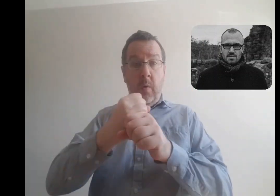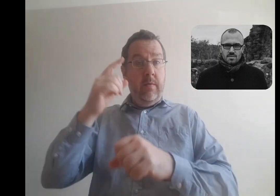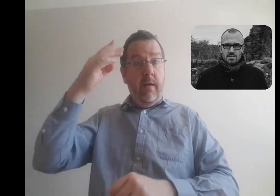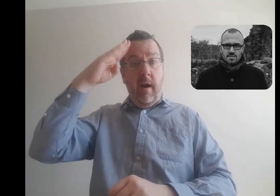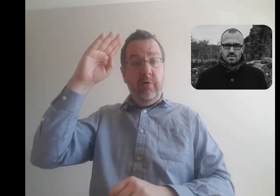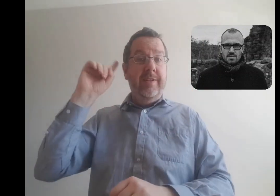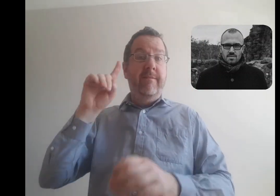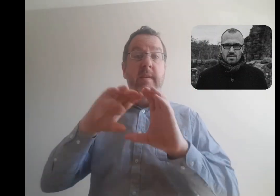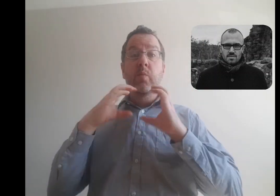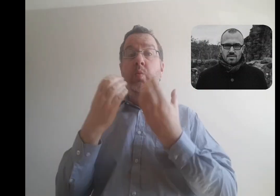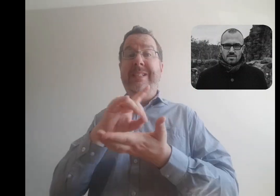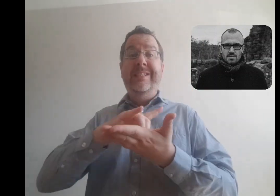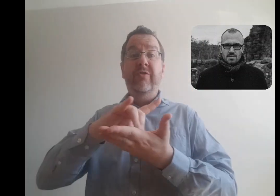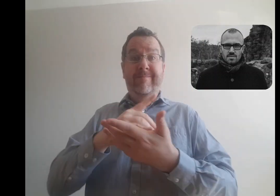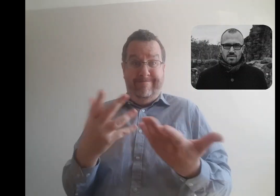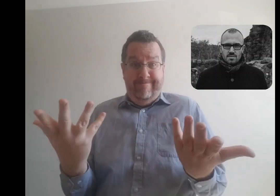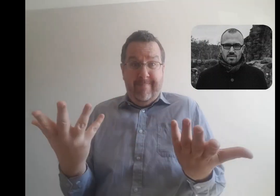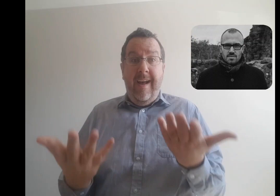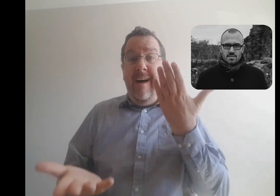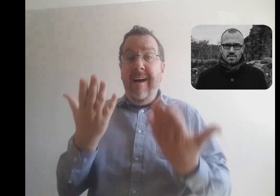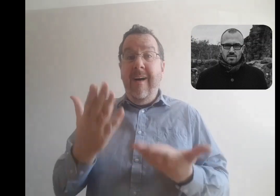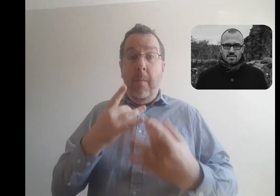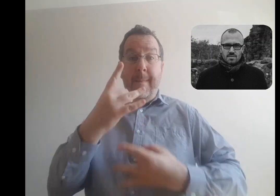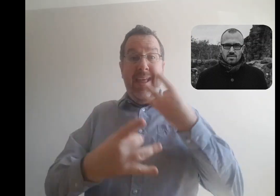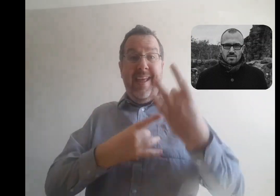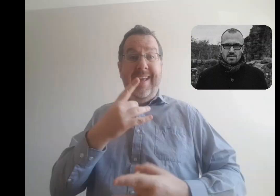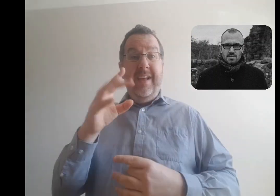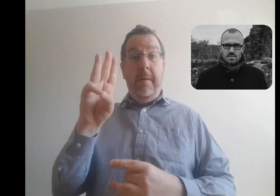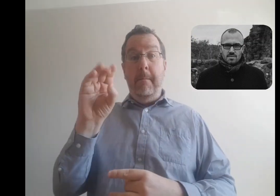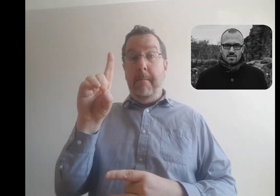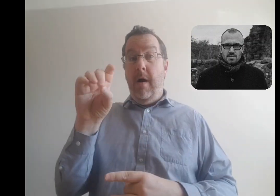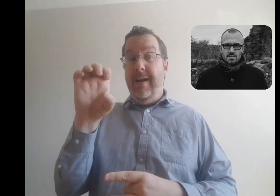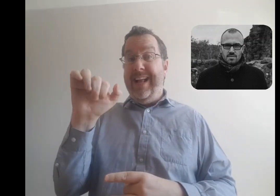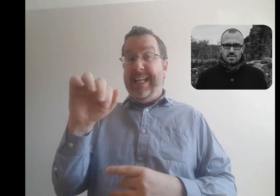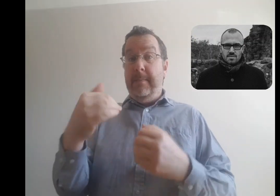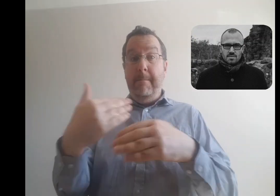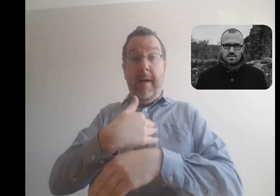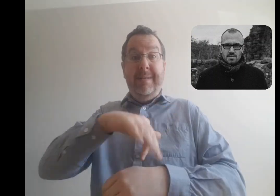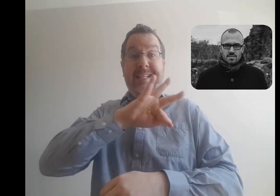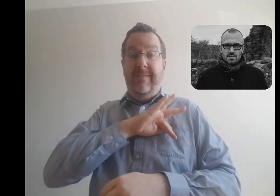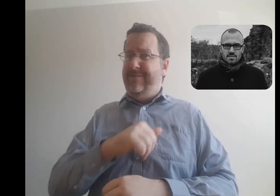Indeed, there was no way I could have made an episode like this by myself.